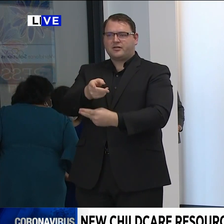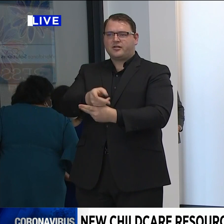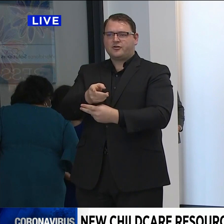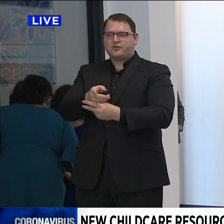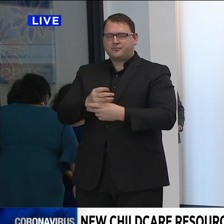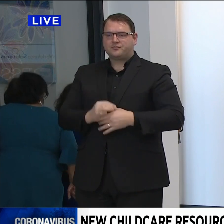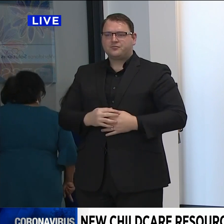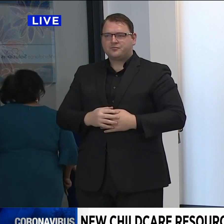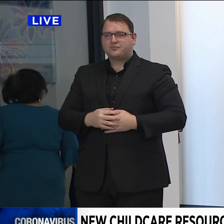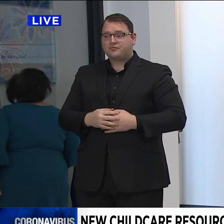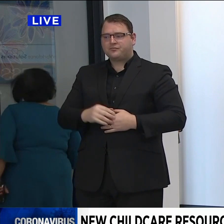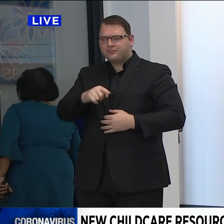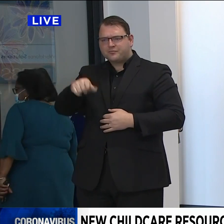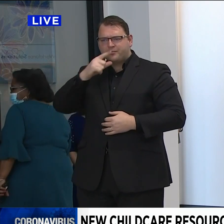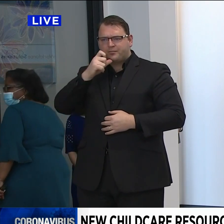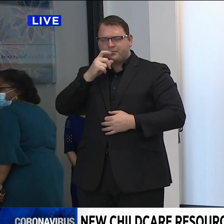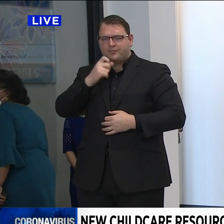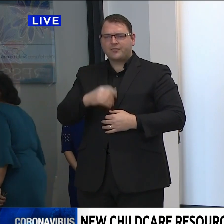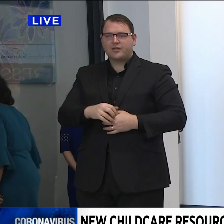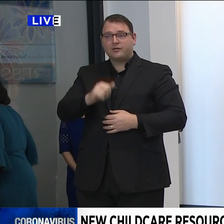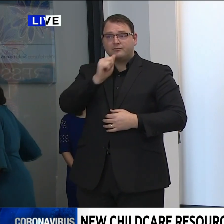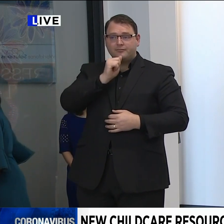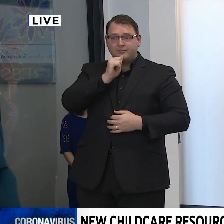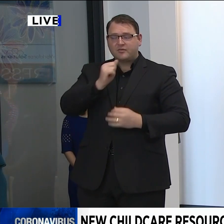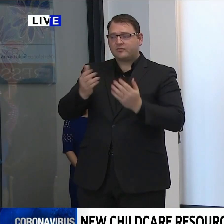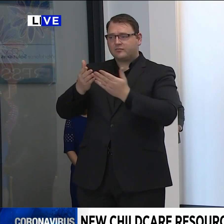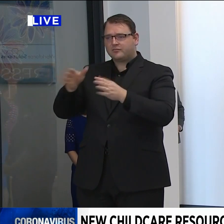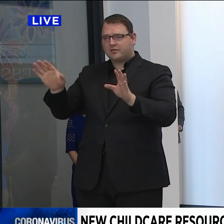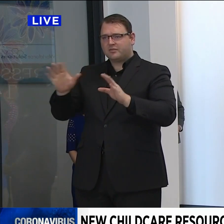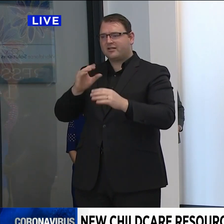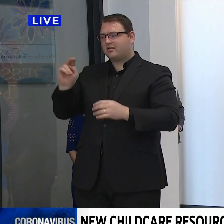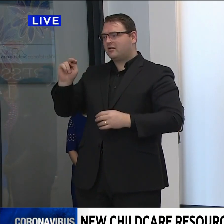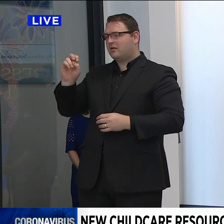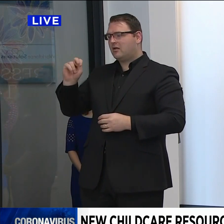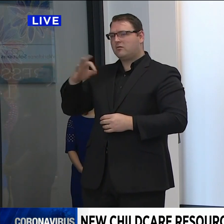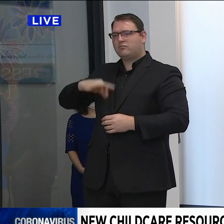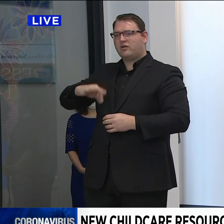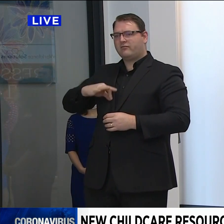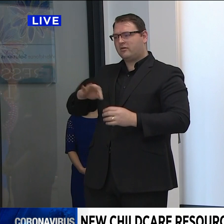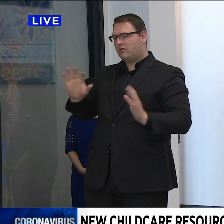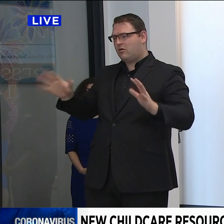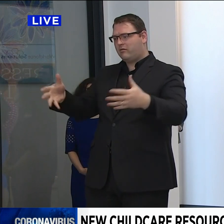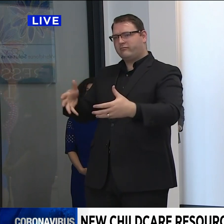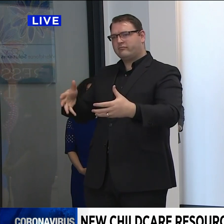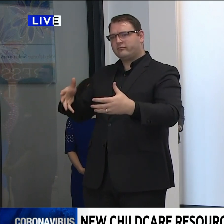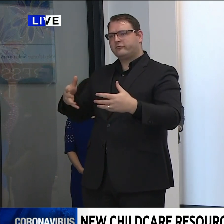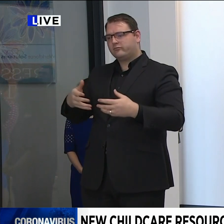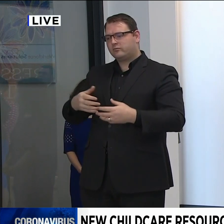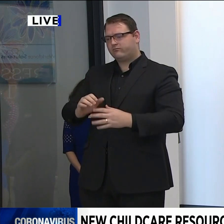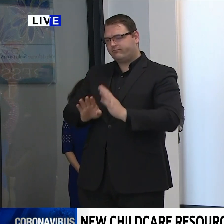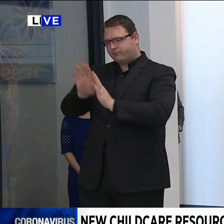Harris County judge’s office to develop a child care solution develop a child care solution for essential workers do in for essential workers do in this emergency. They this emergency. They coordinated a diverse group of